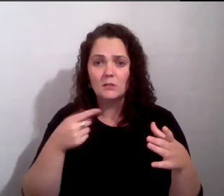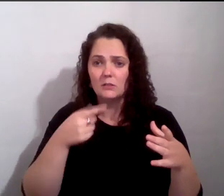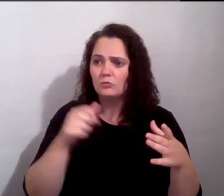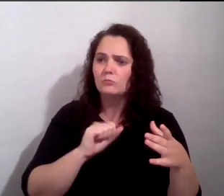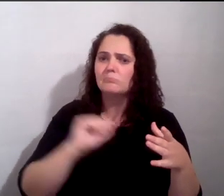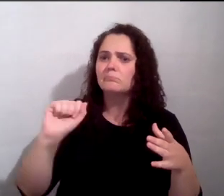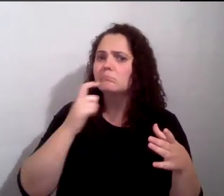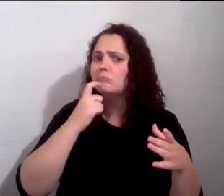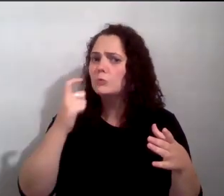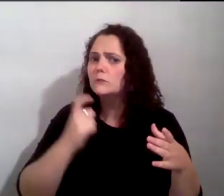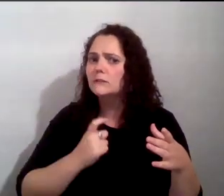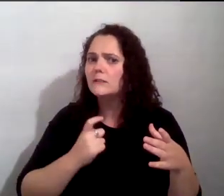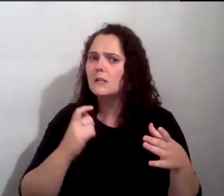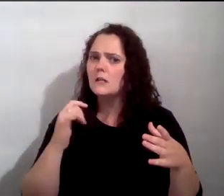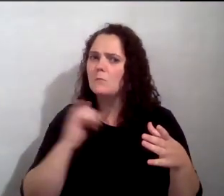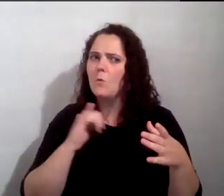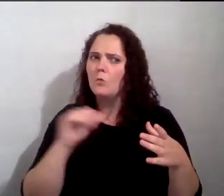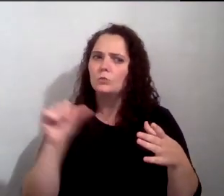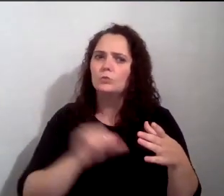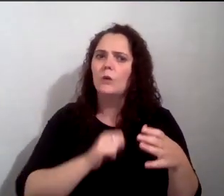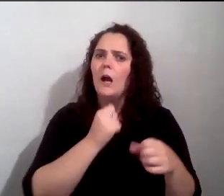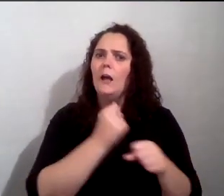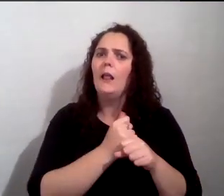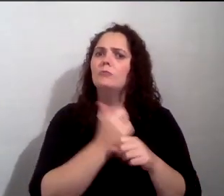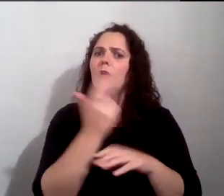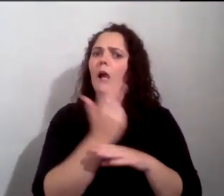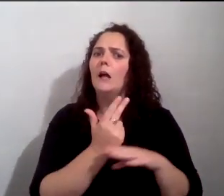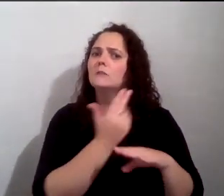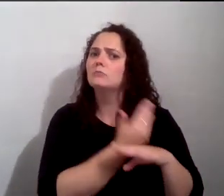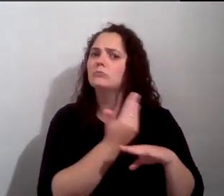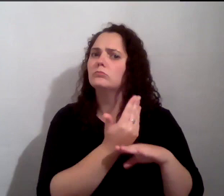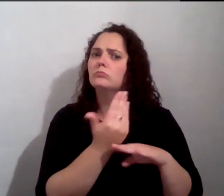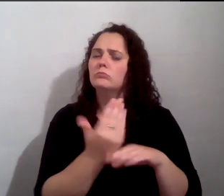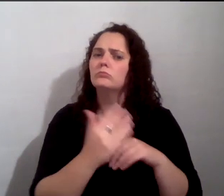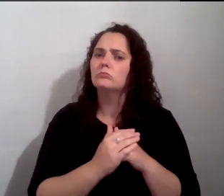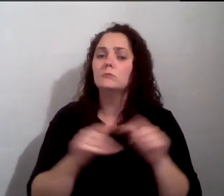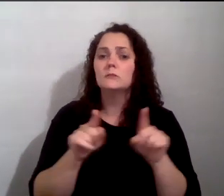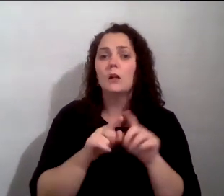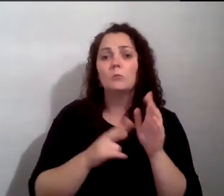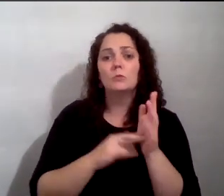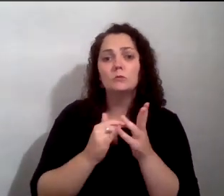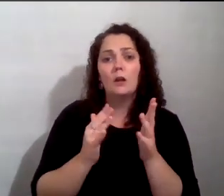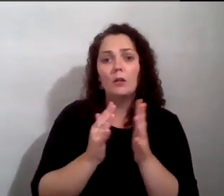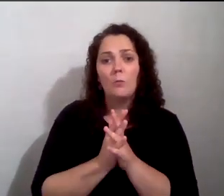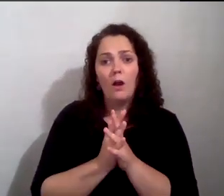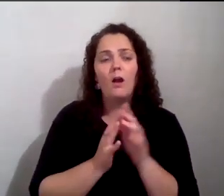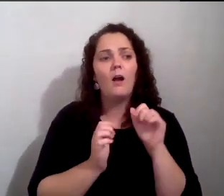Albert Namatjira interestingly within this context, you know the founder of the incredibly important Hermansburg